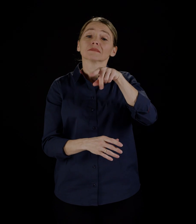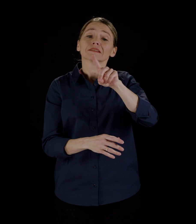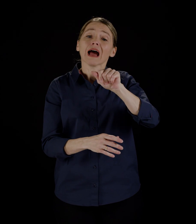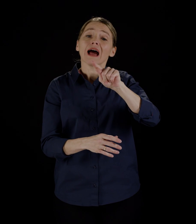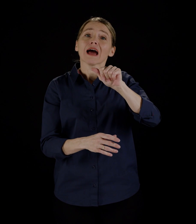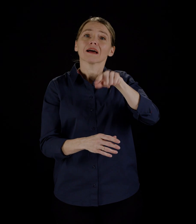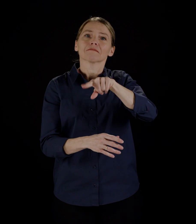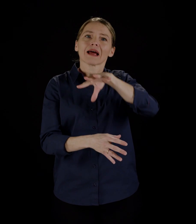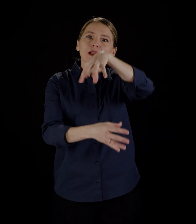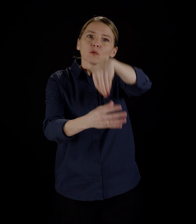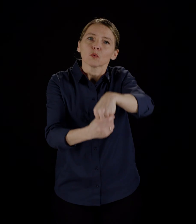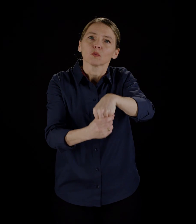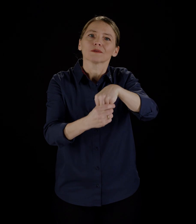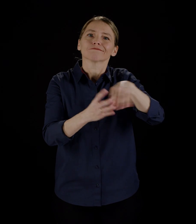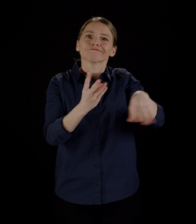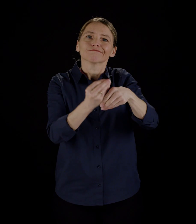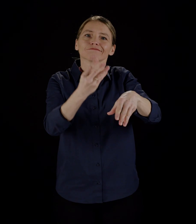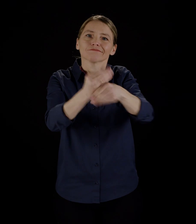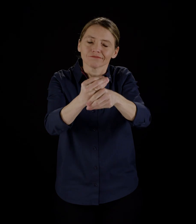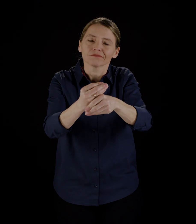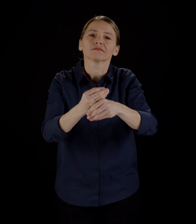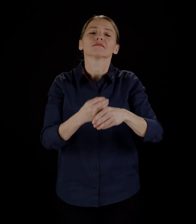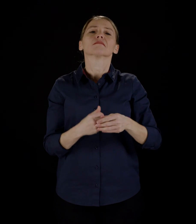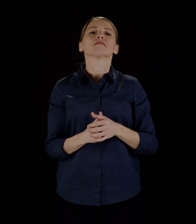control services, and extended warranties.